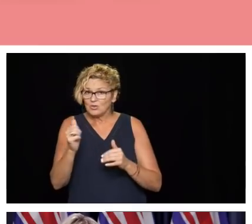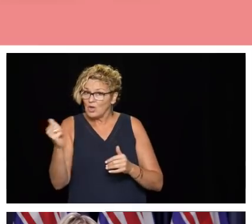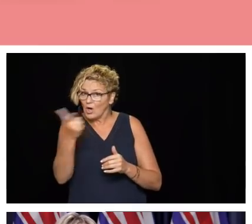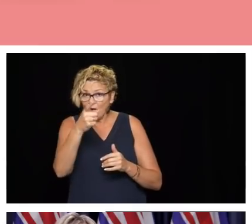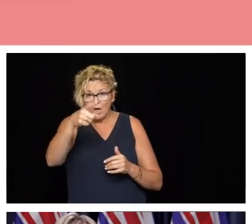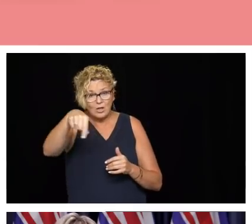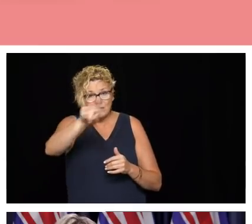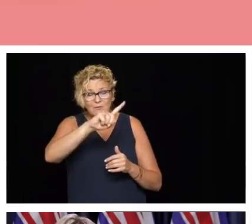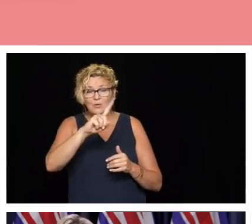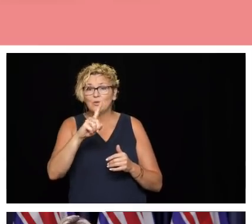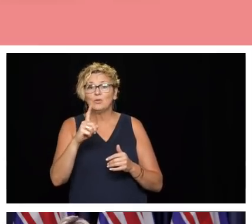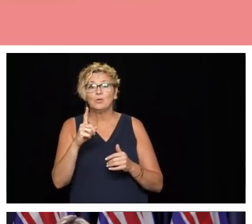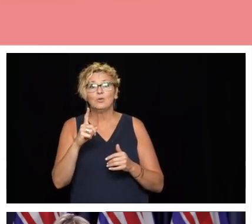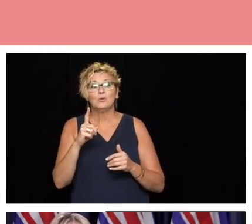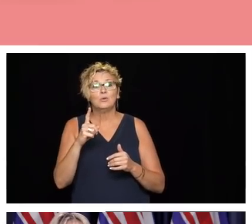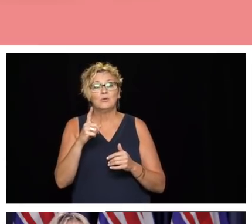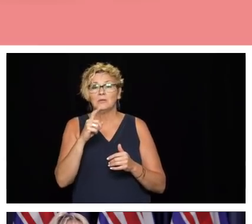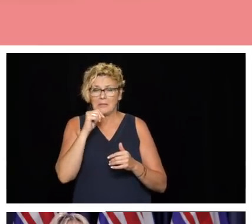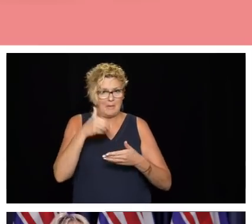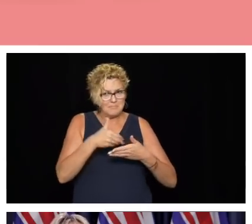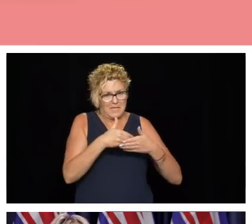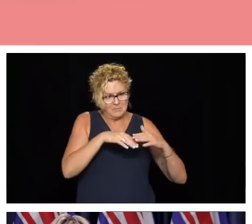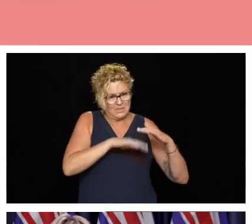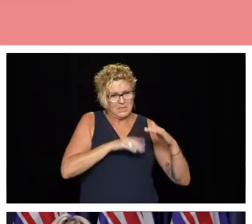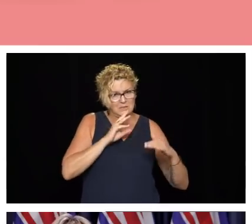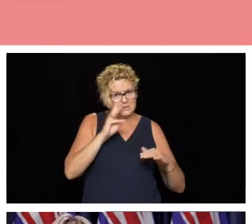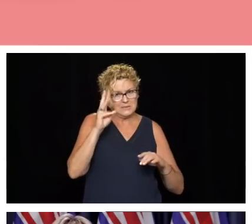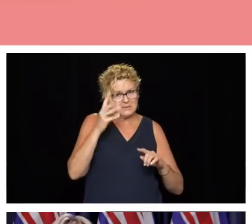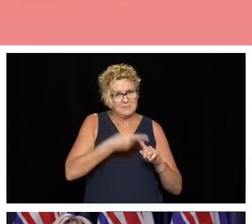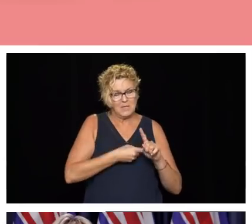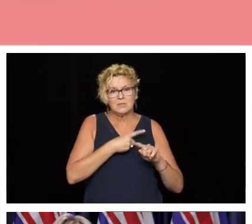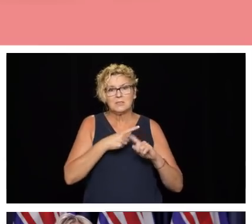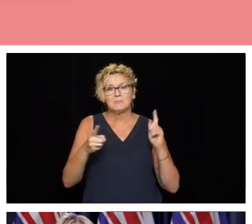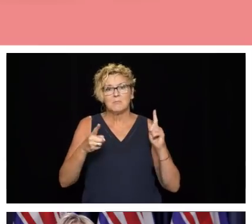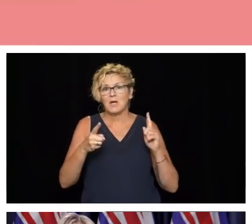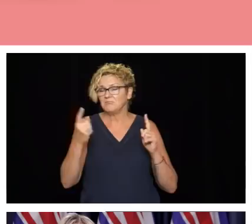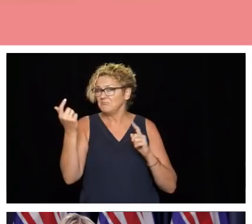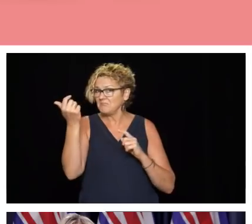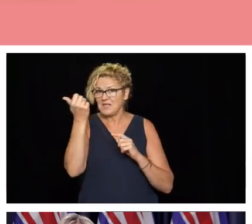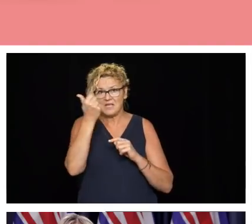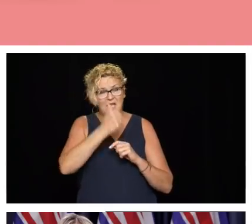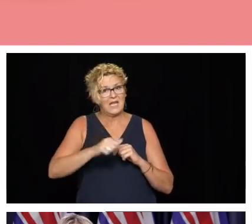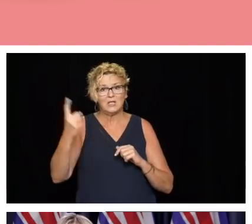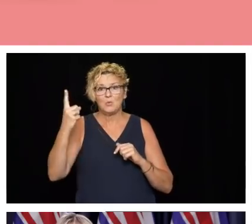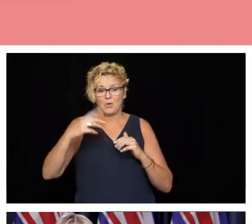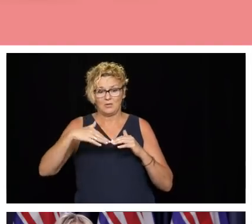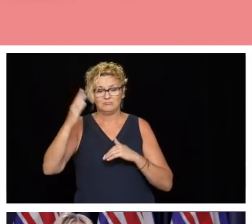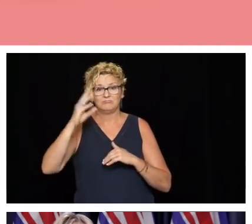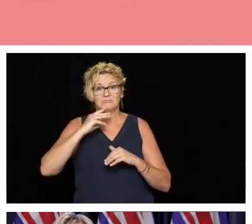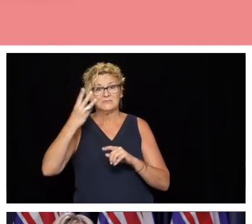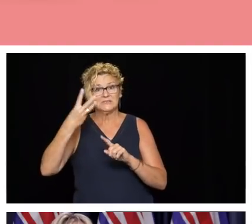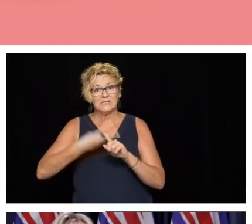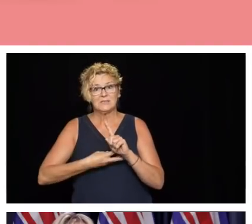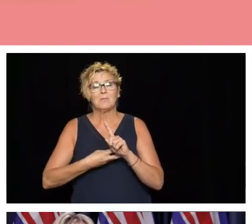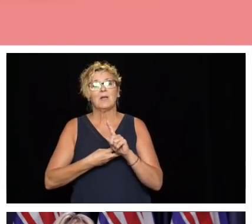is going to be on a scale that we have not yet seen, to further protect people who are vulnerable in this province